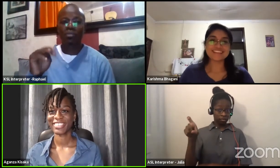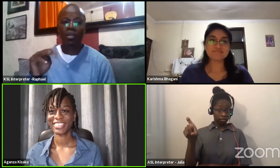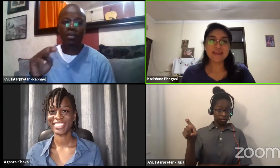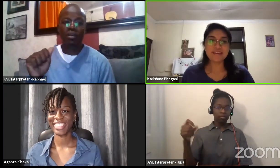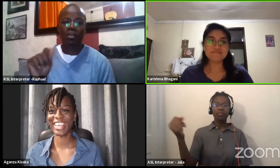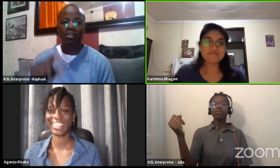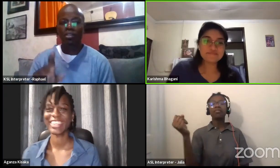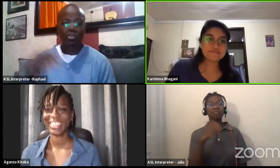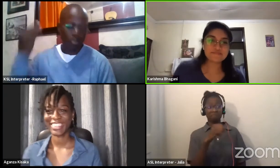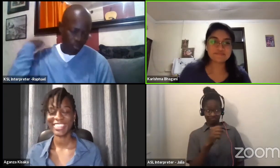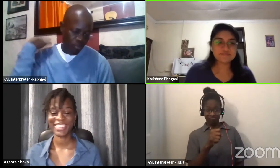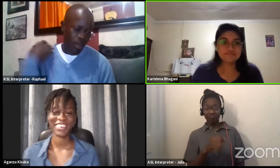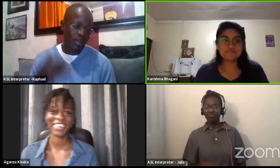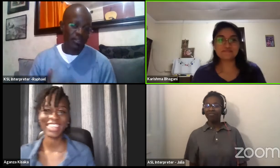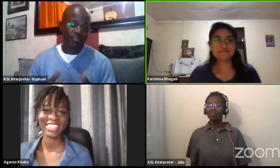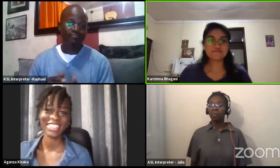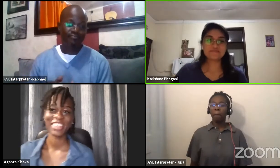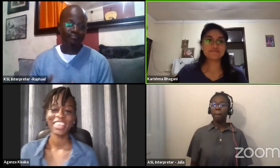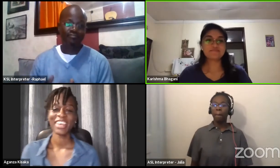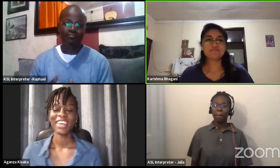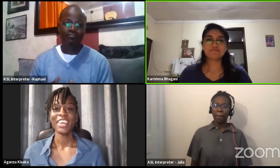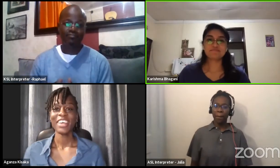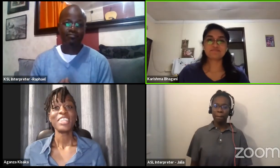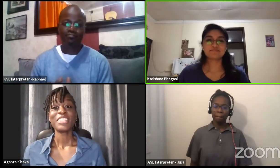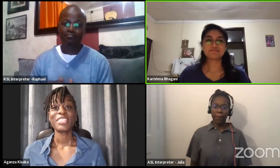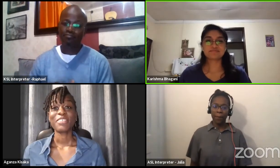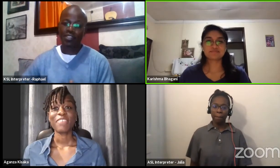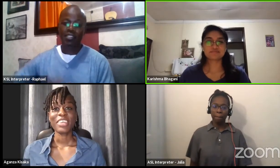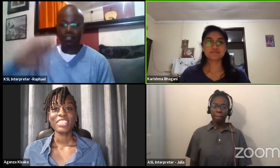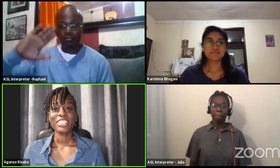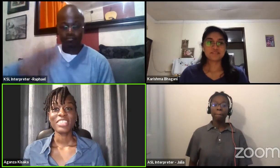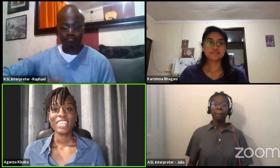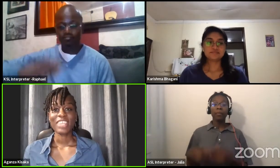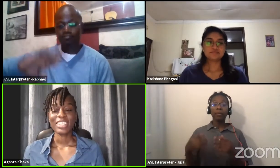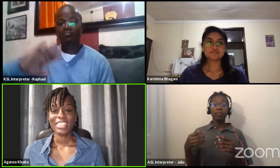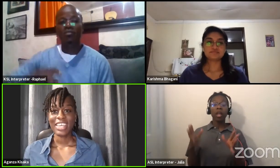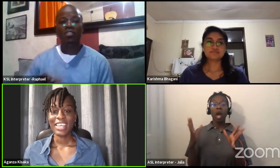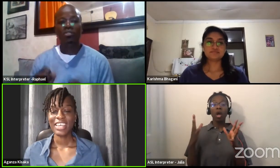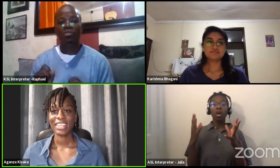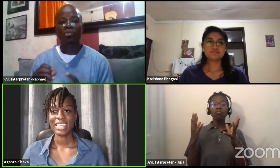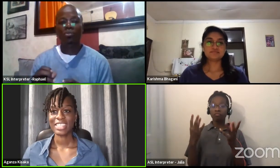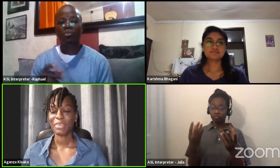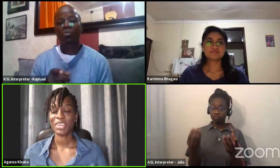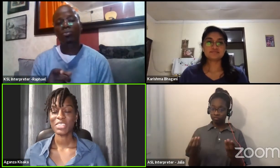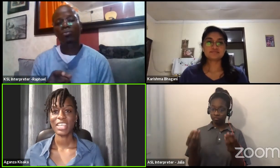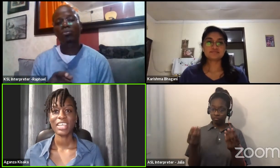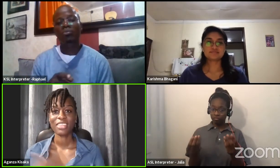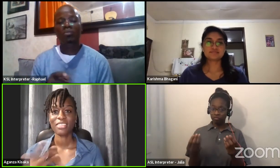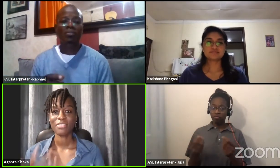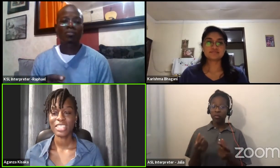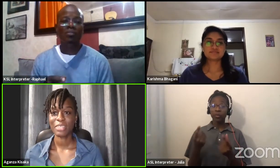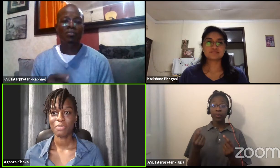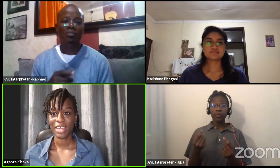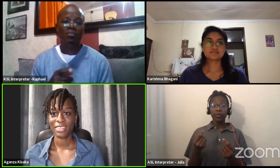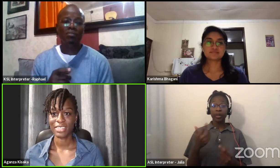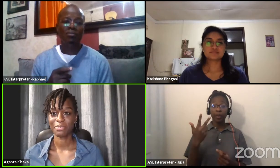Yes, ma'am. All right, so very gently and easily we're going to take three deep breaths.